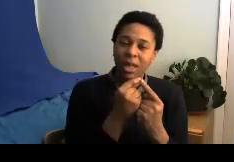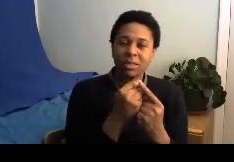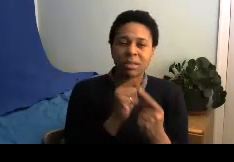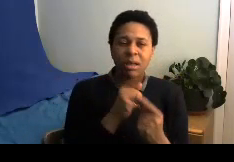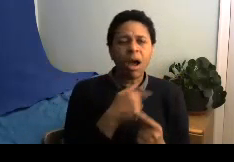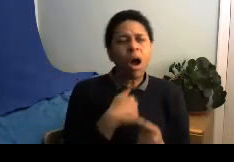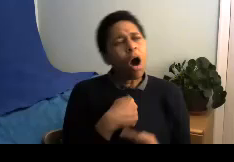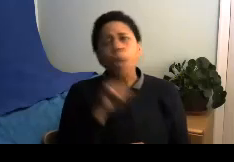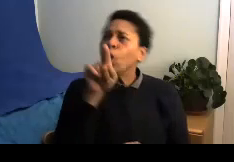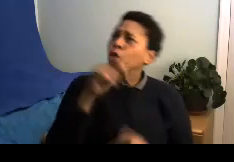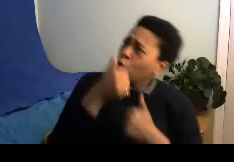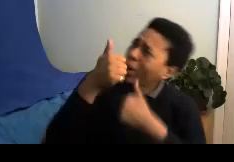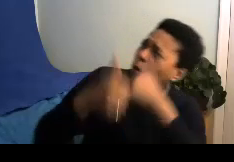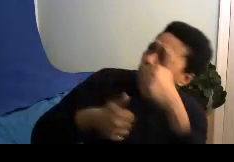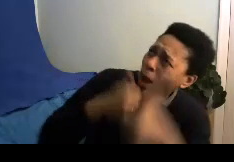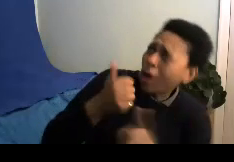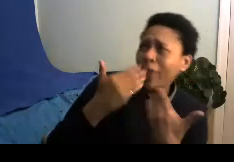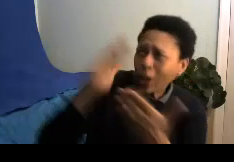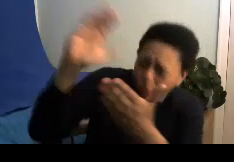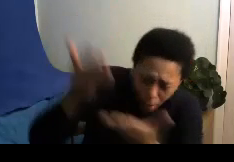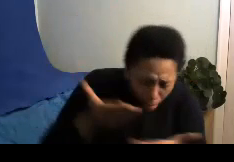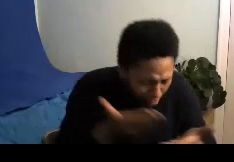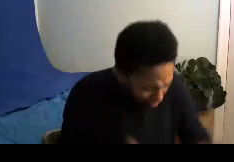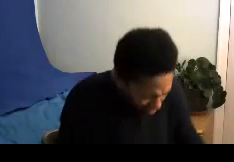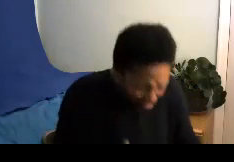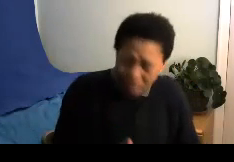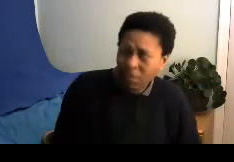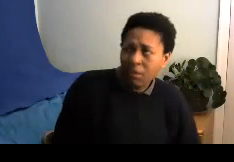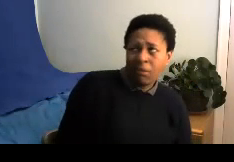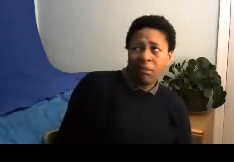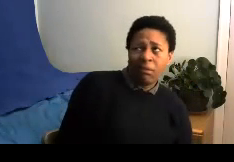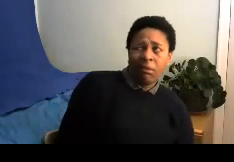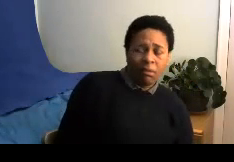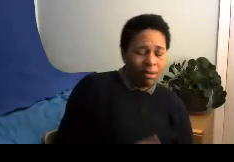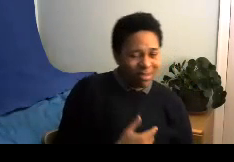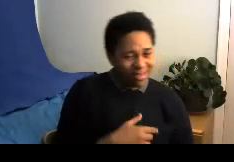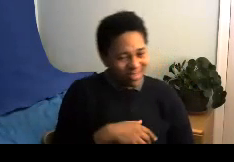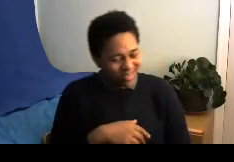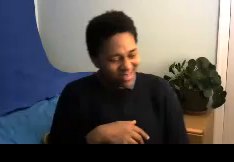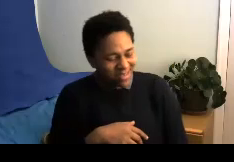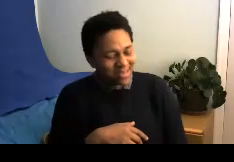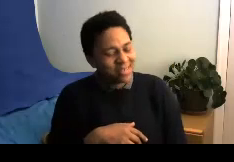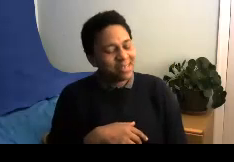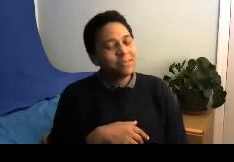daughter, too, and you're oh God. And so there was a sense of